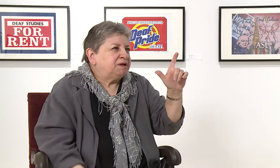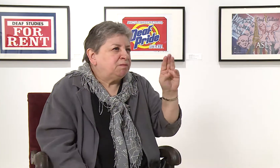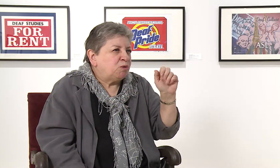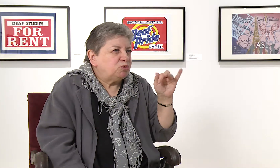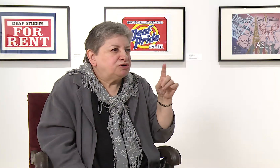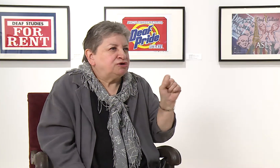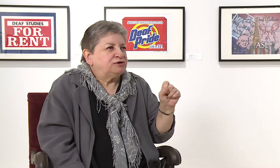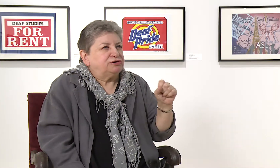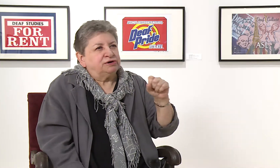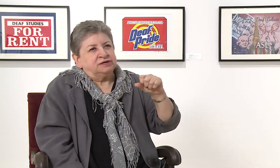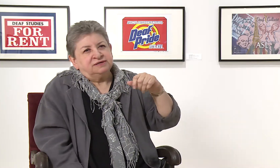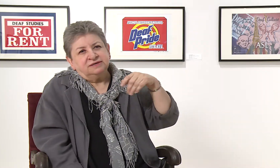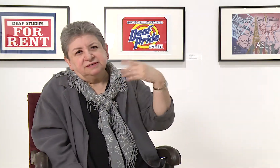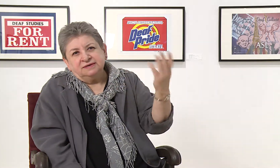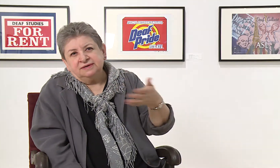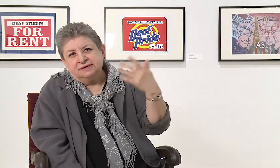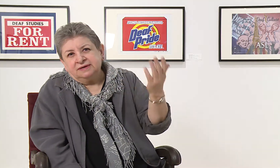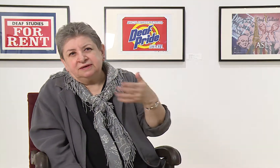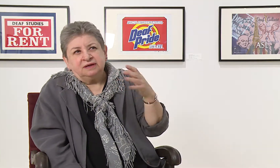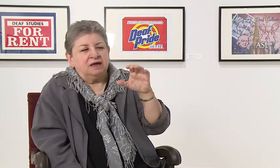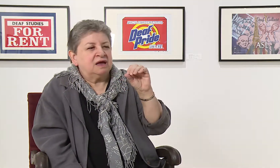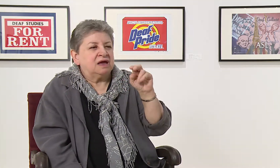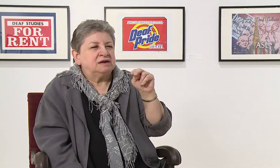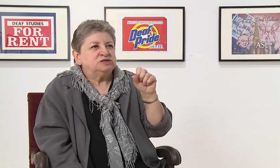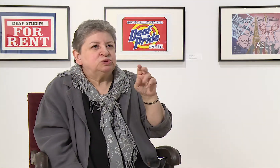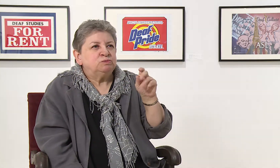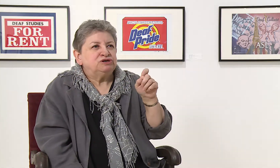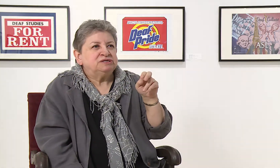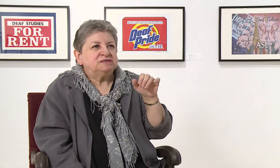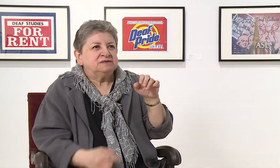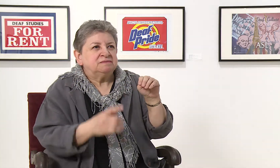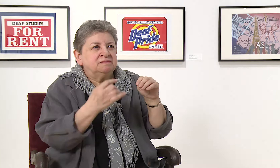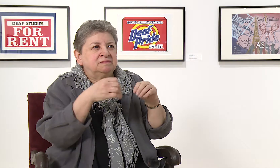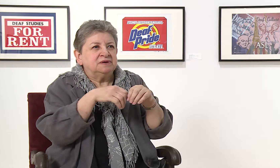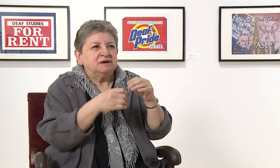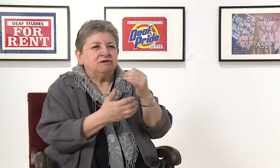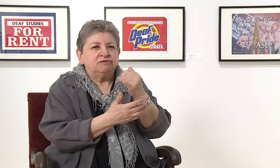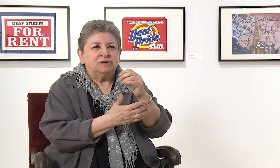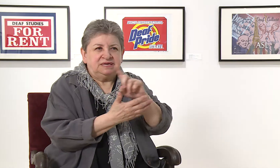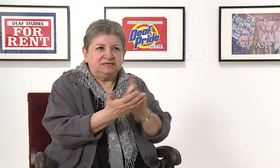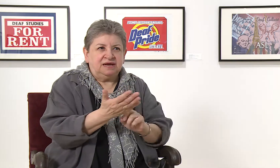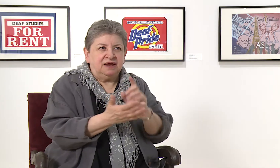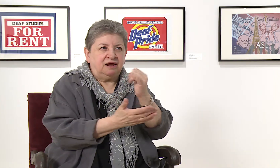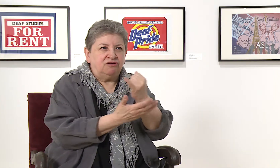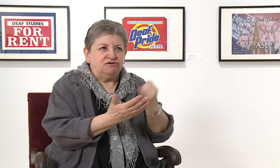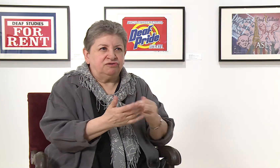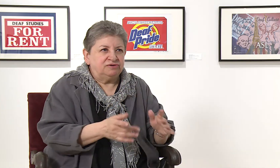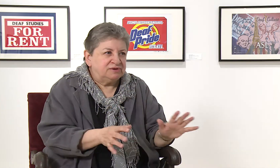I loved looking at advertisements, billboards, any sort of consumer advertising